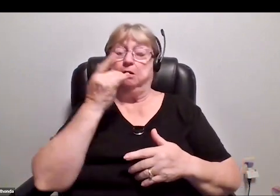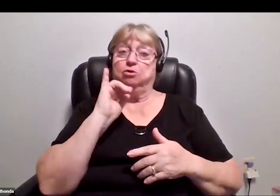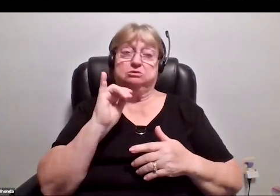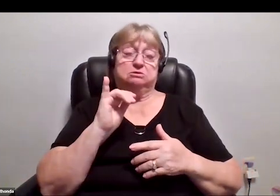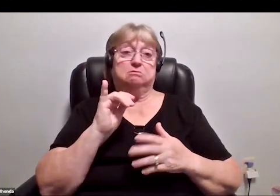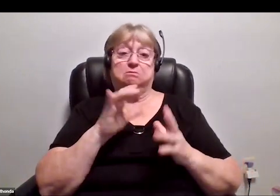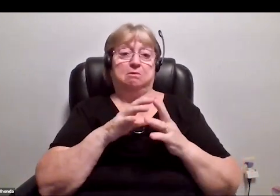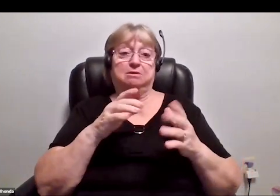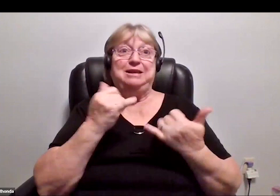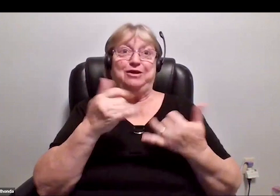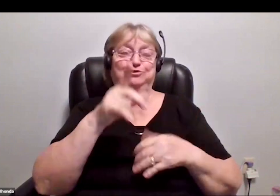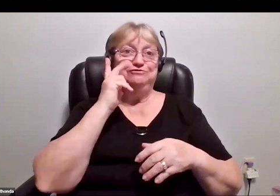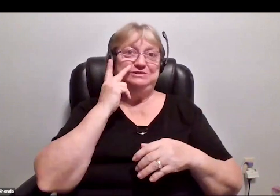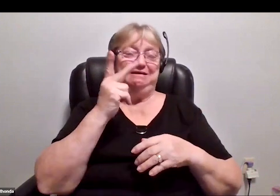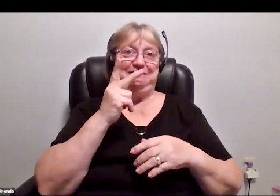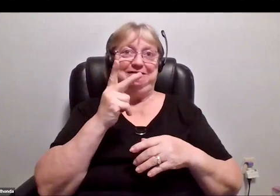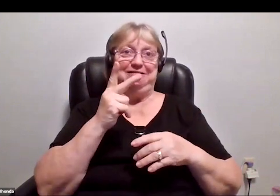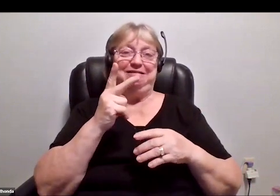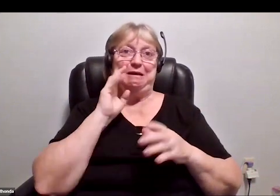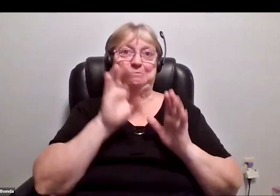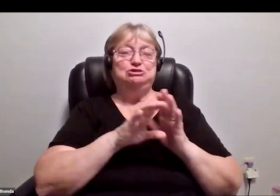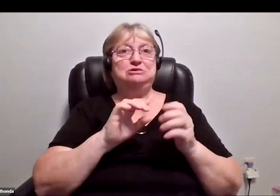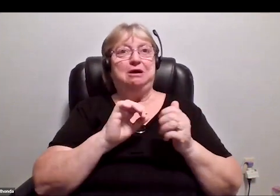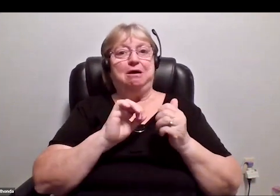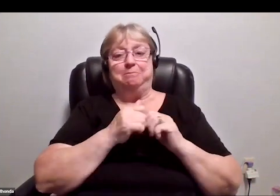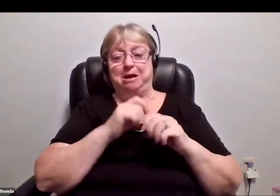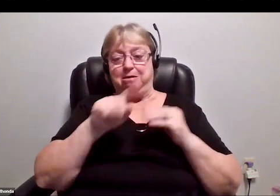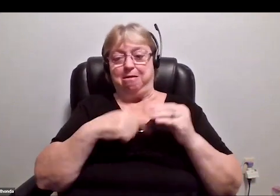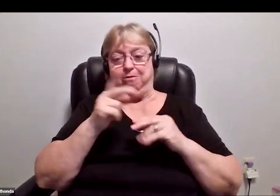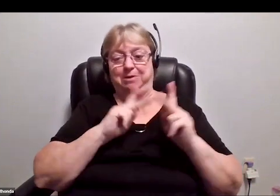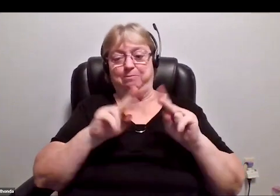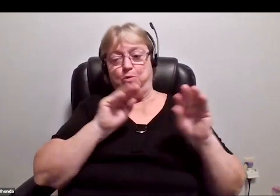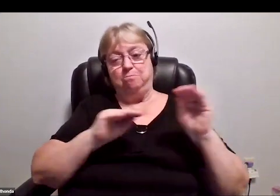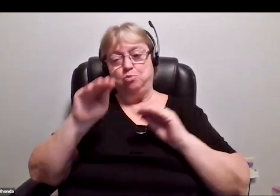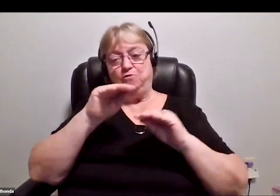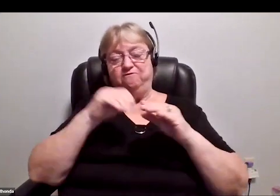the images from AstroAccess, but about how people we're moving in lower gravity.